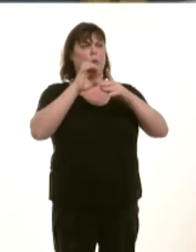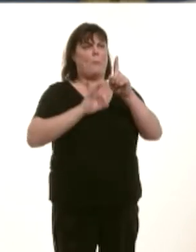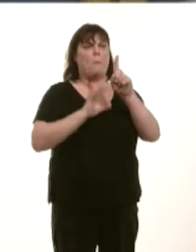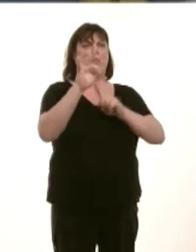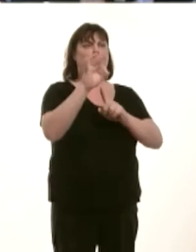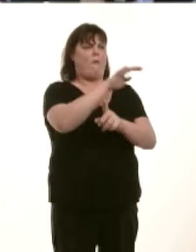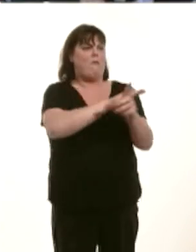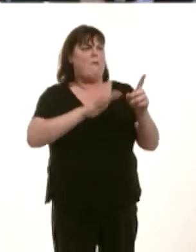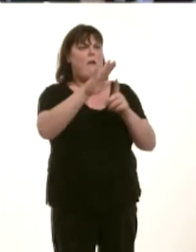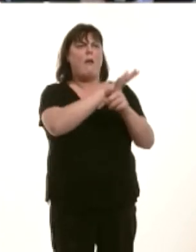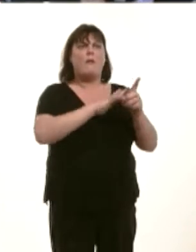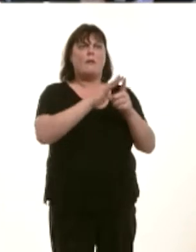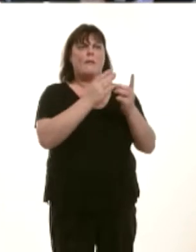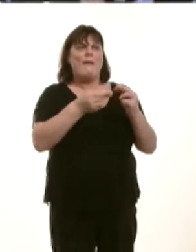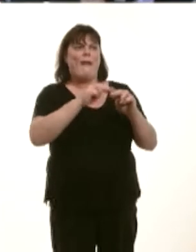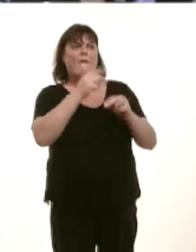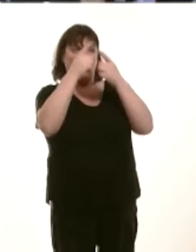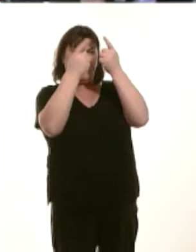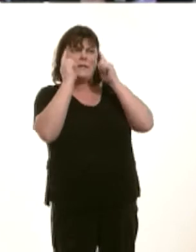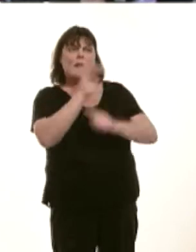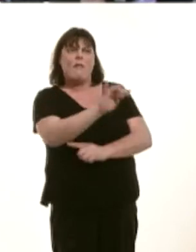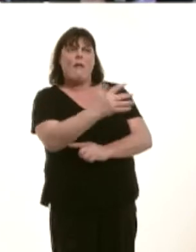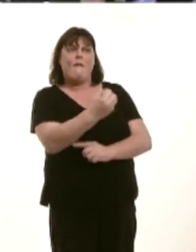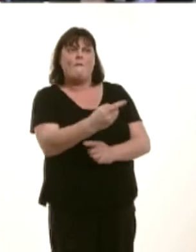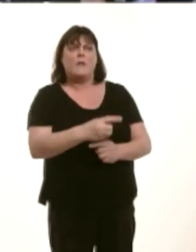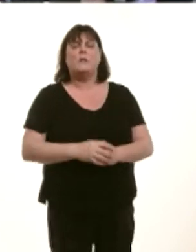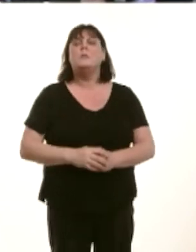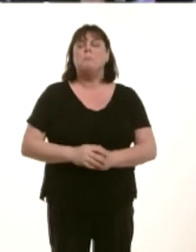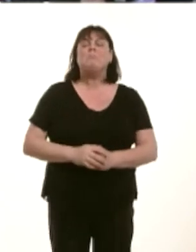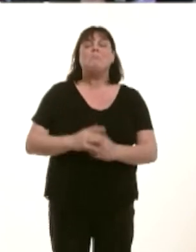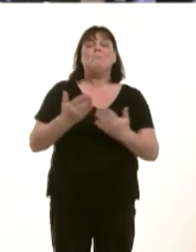Carwyn Jones: Yes, I do. The results of the framework show researchers in Wales are among